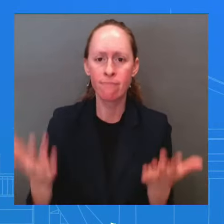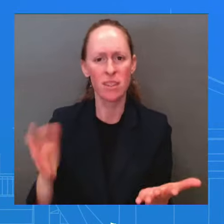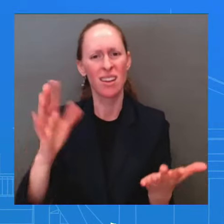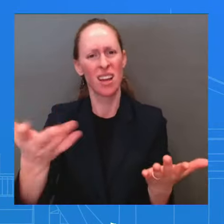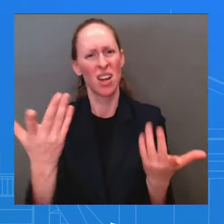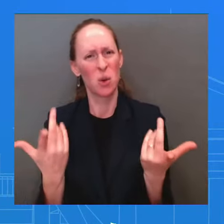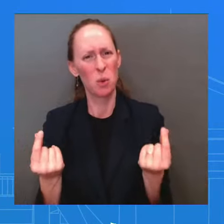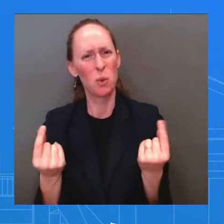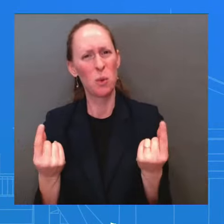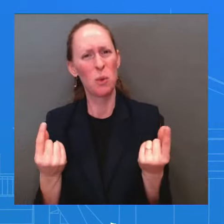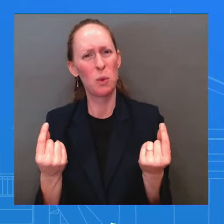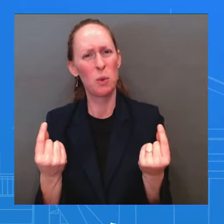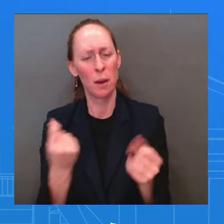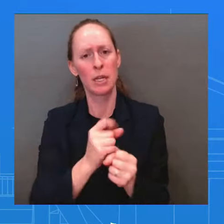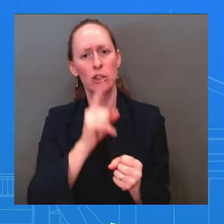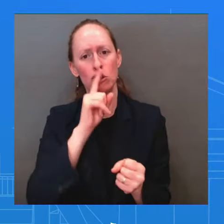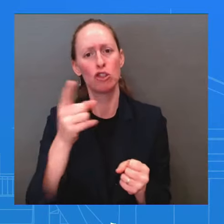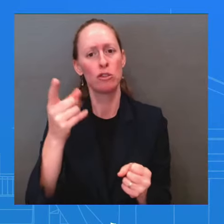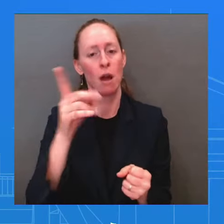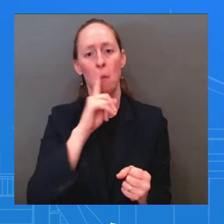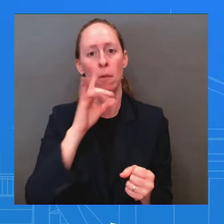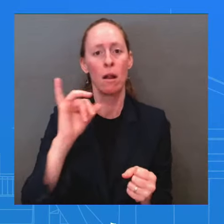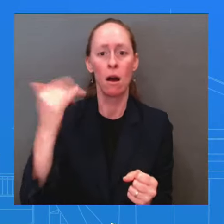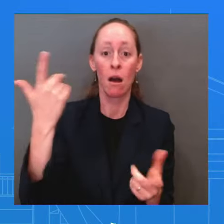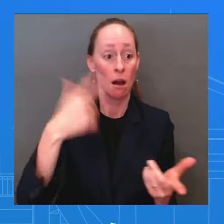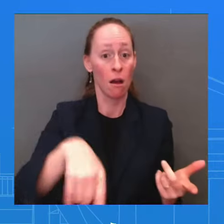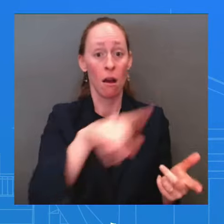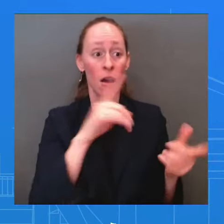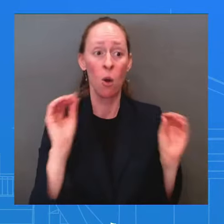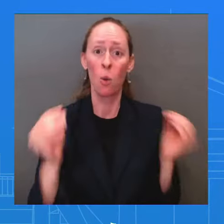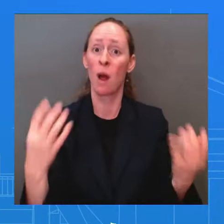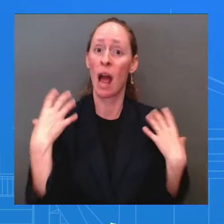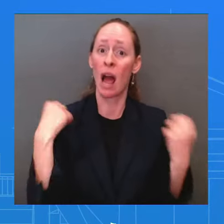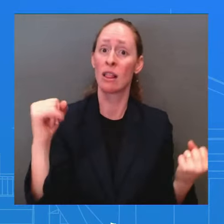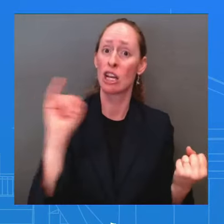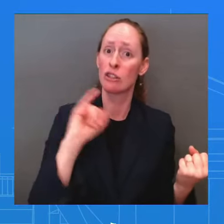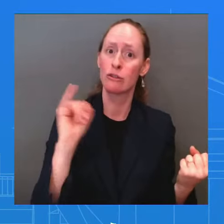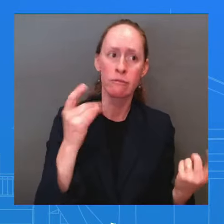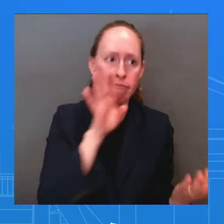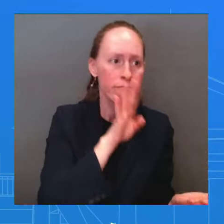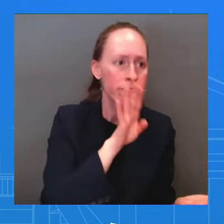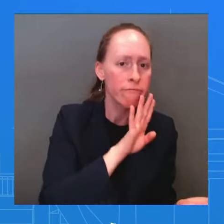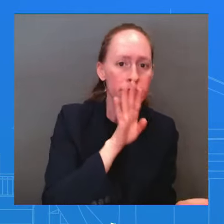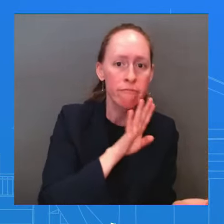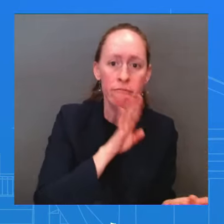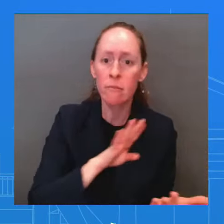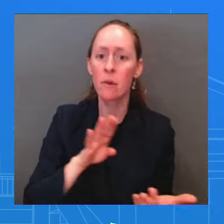for people who don't have insurance -- where they can get it, how quickly they can get it -- versus those that do have insurance? Ms. Jean-Pierre: So, look, this is